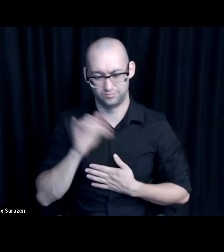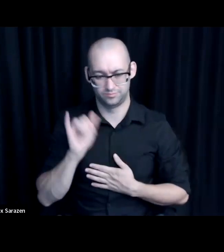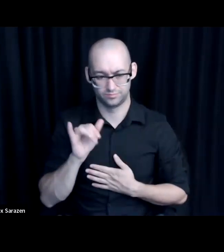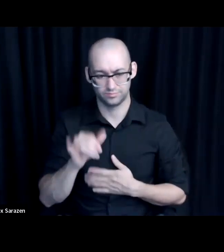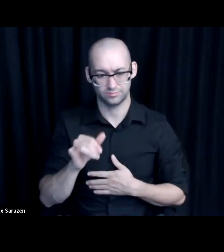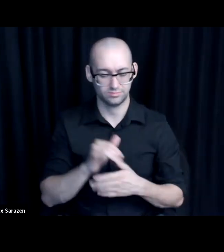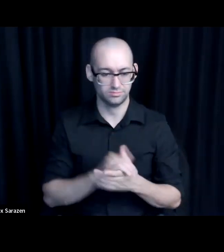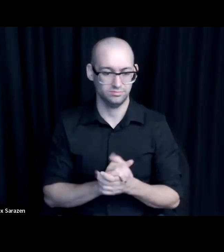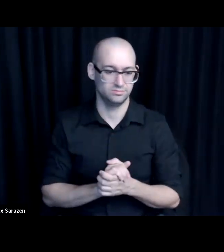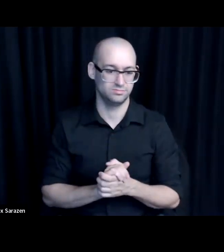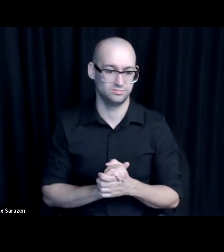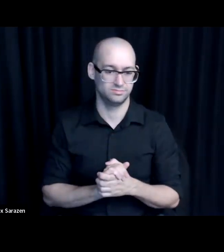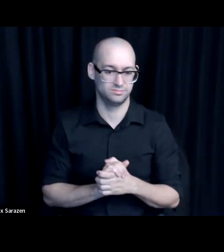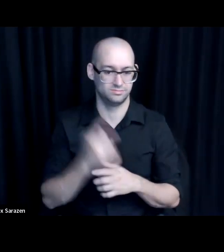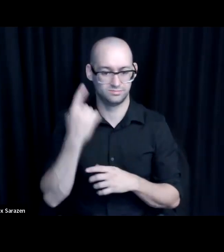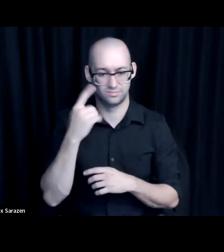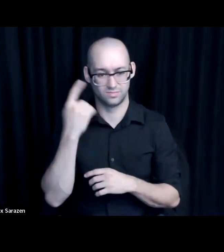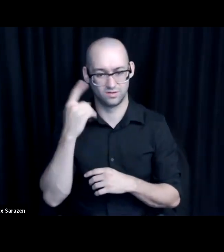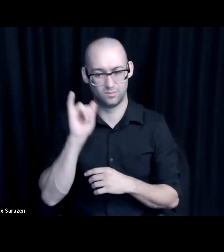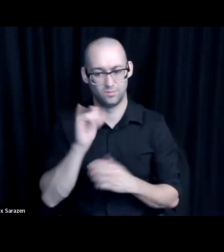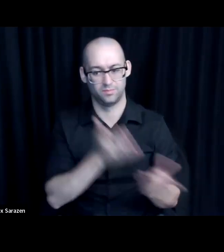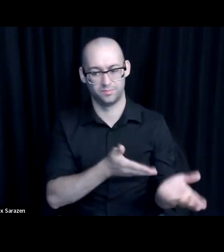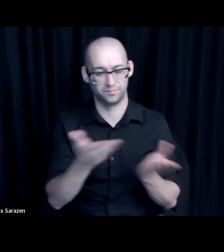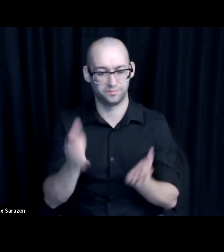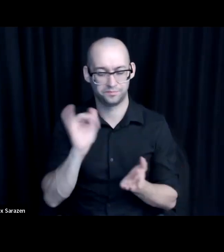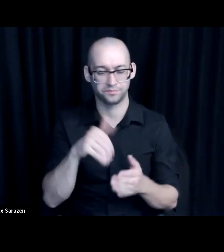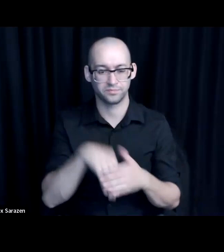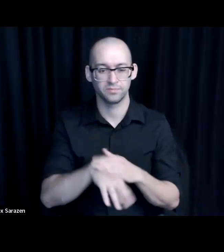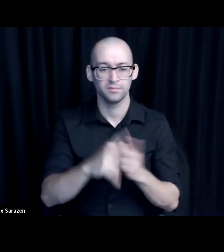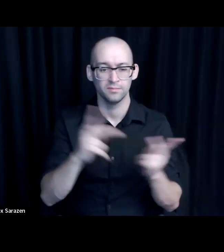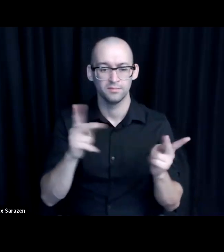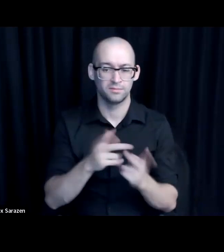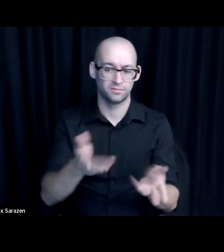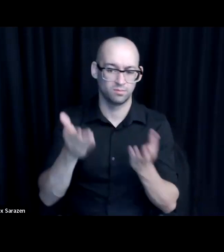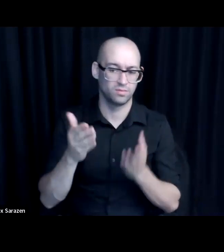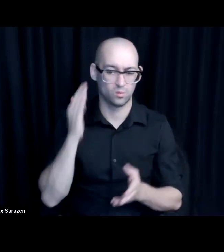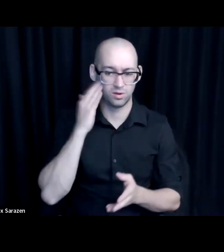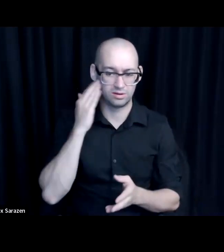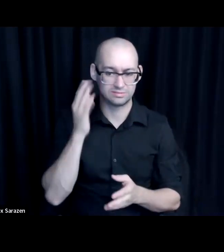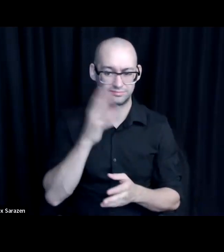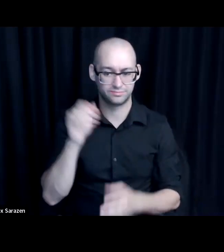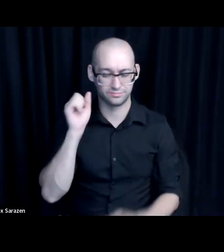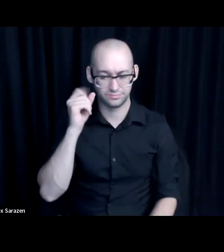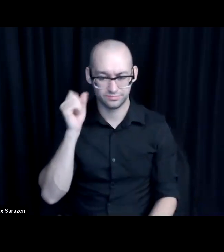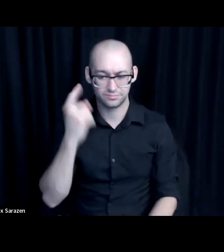for for bringing that into the space and and raising it for awareness and understanding. So,